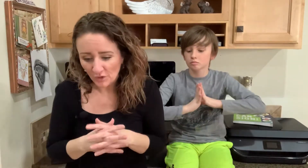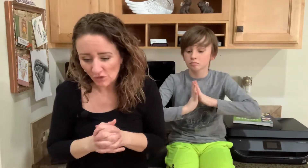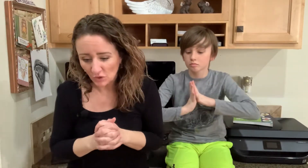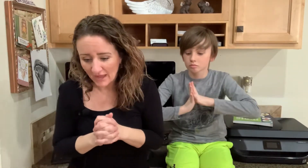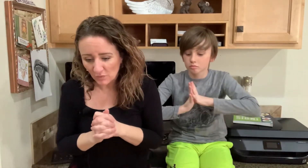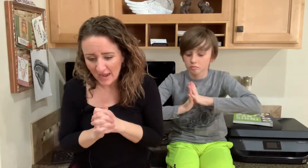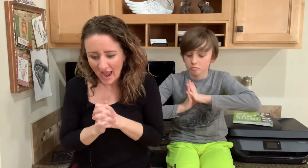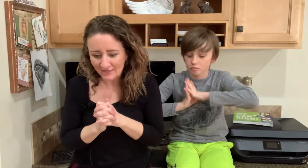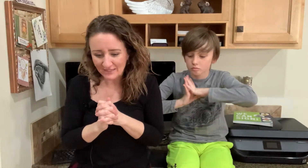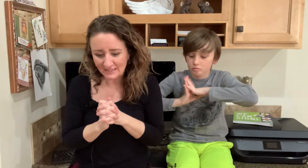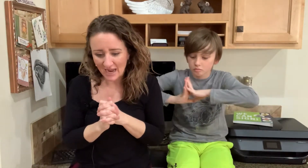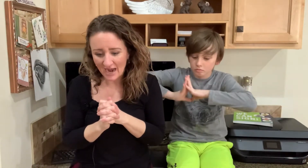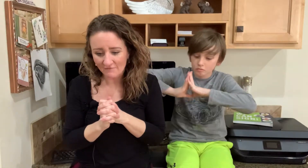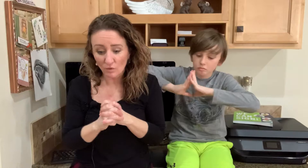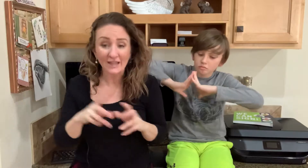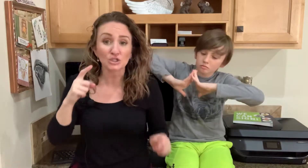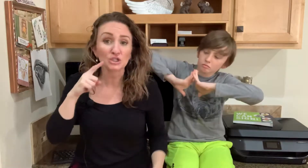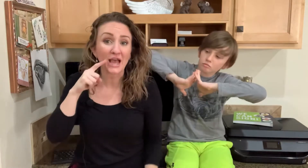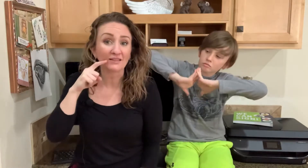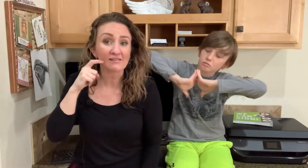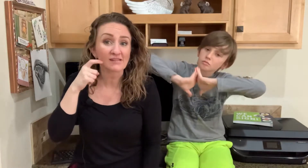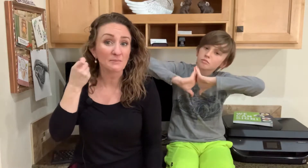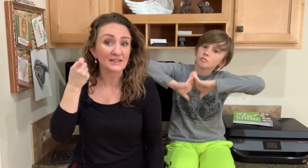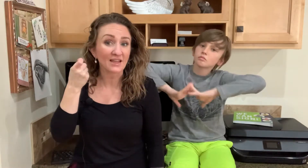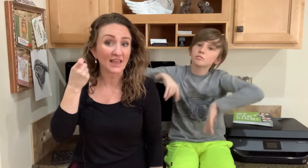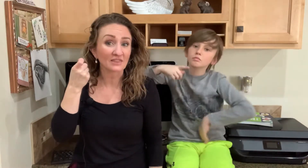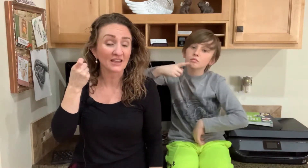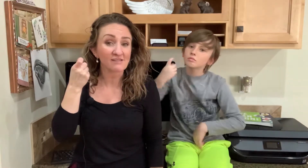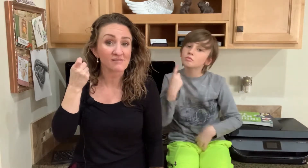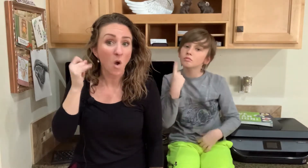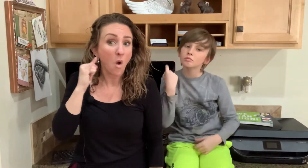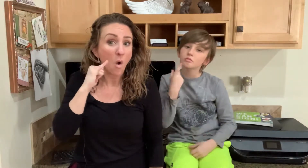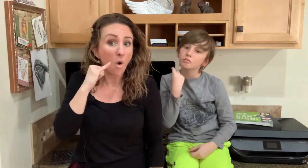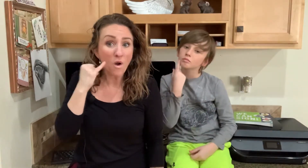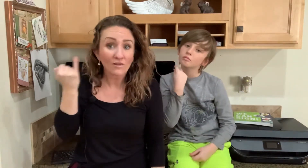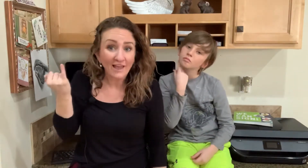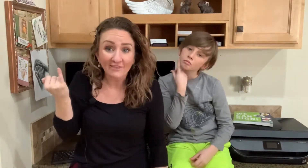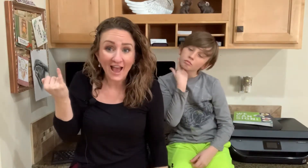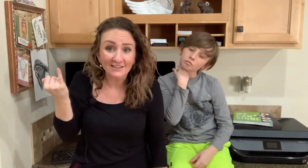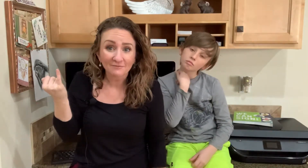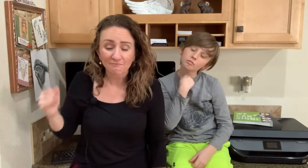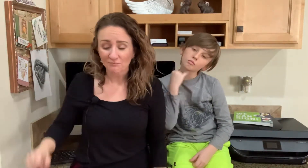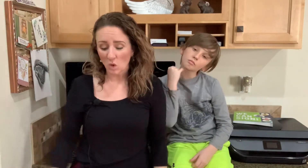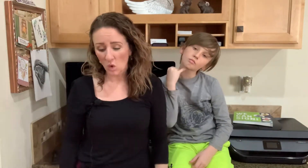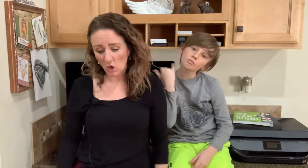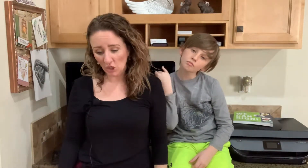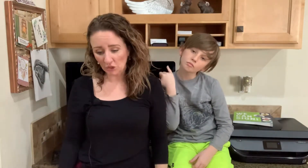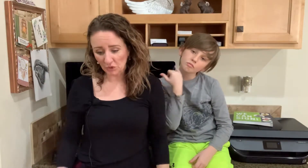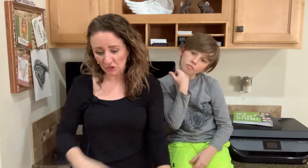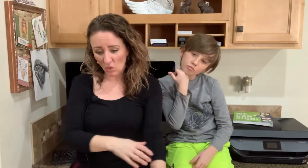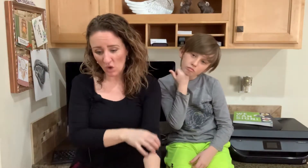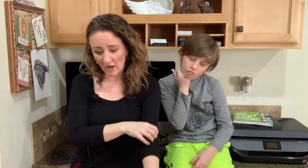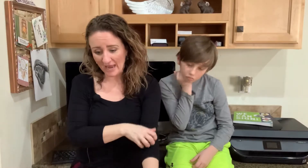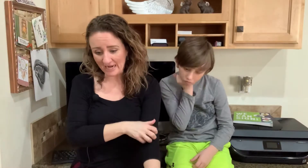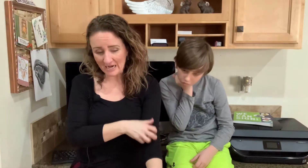So like we had the sign for like jealous can be done like this or like that. Or like,